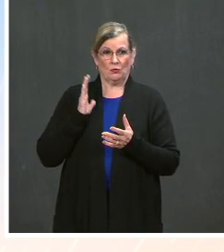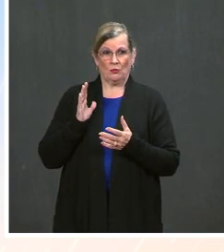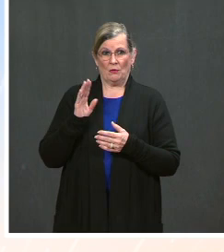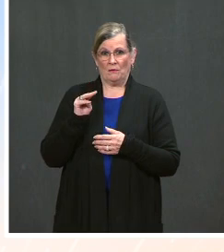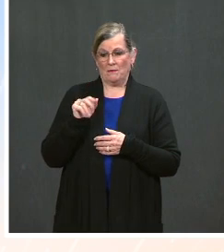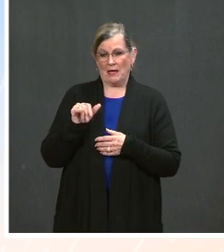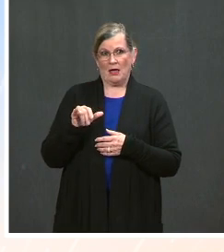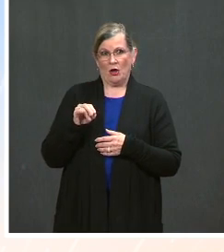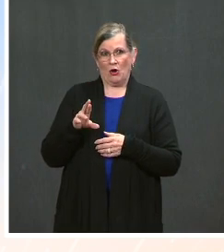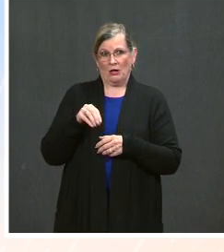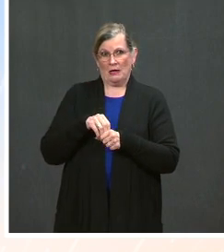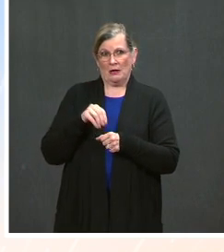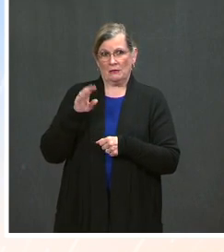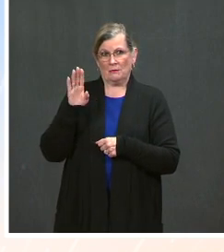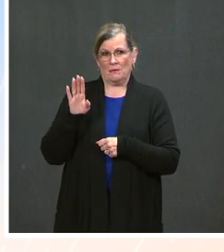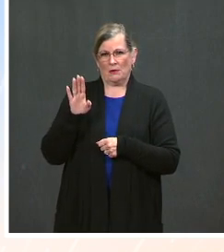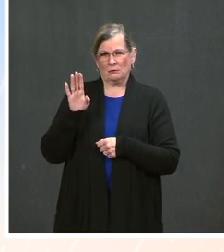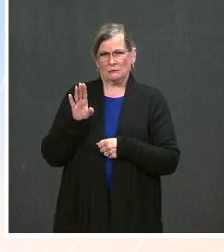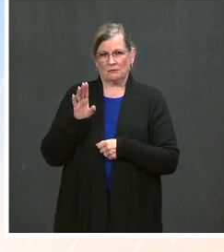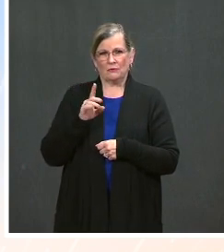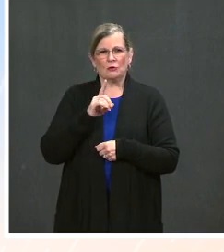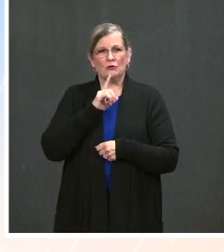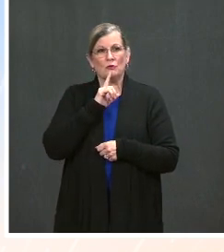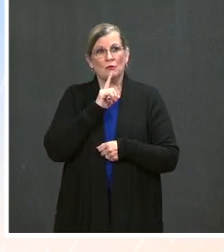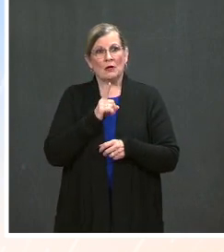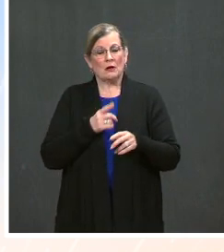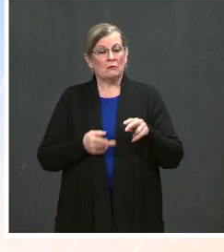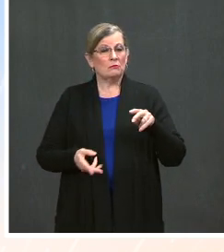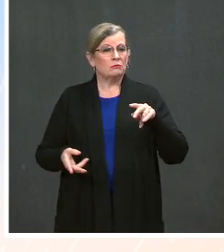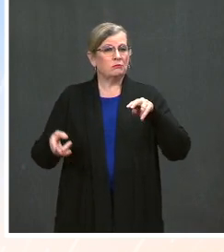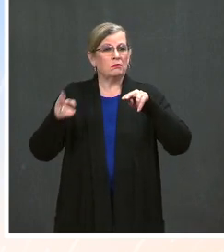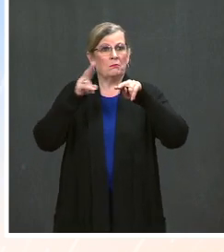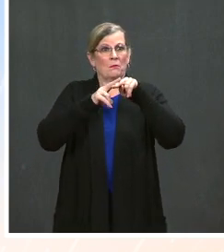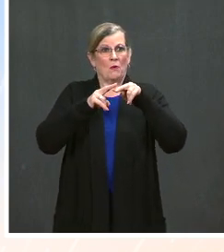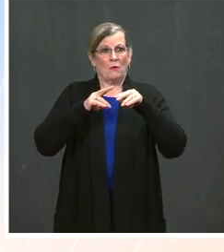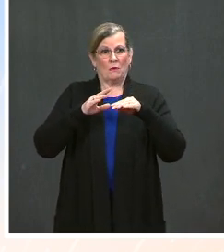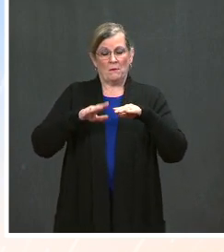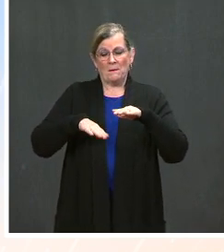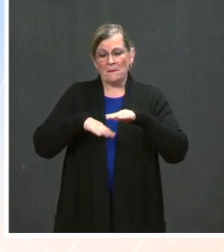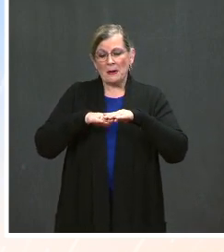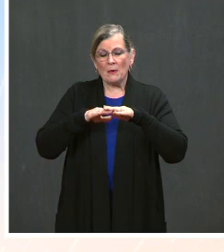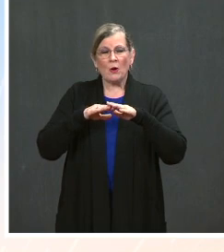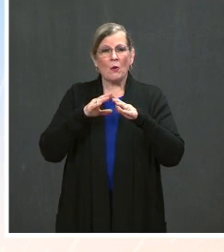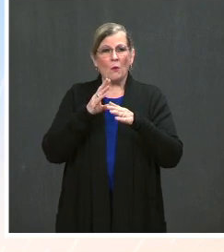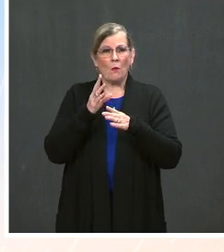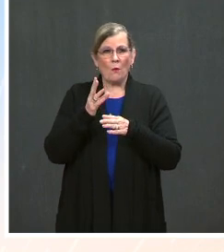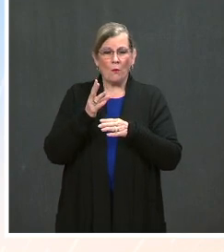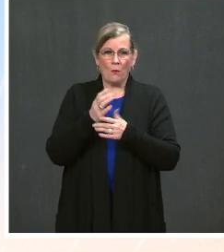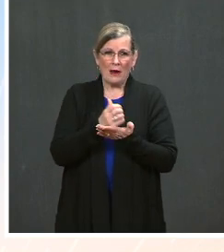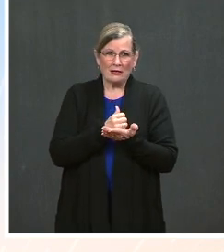helped secure a statewide $15-an-hour minimum wage, paid sick leave, and paid parental leave. He established universal,